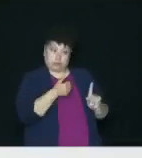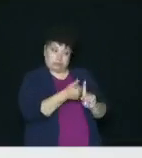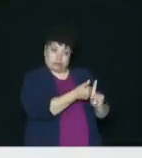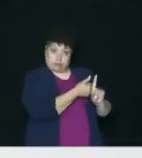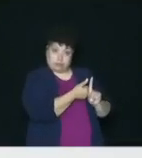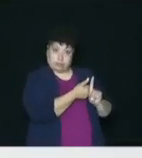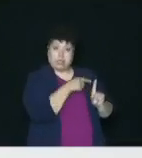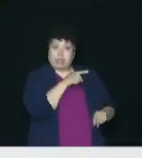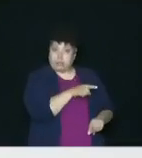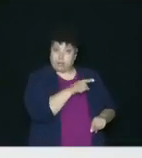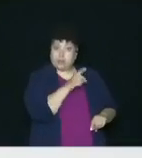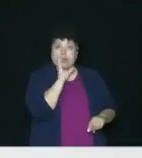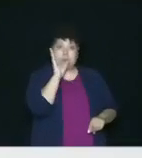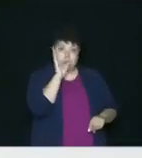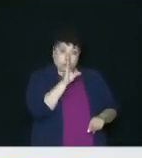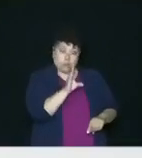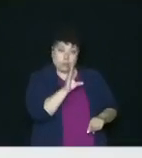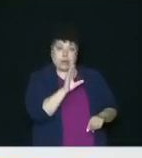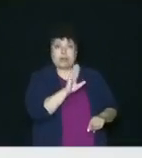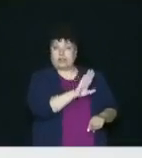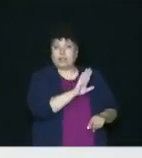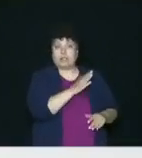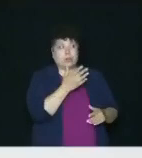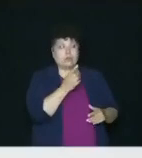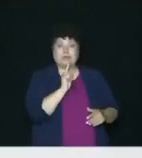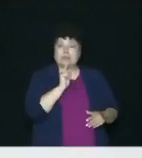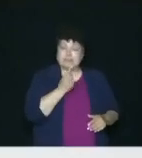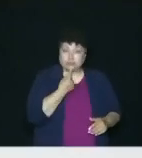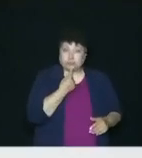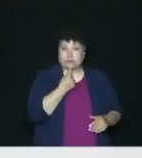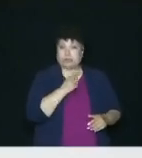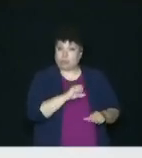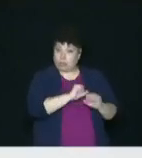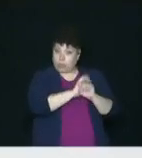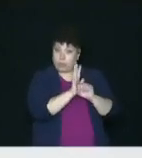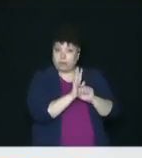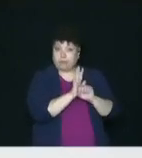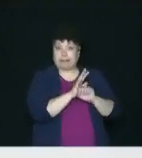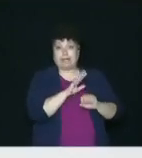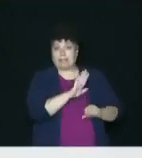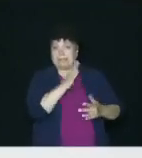SEVENTH WAVE.